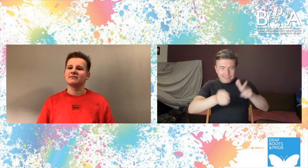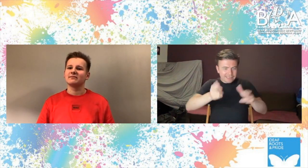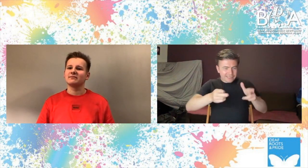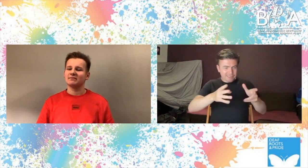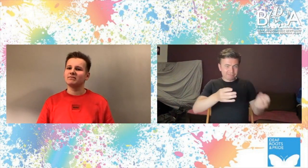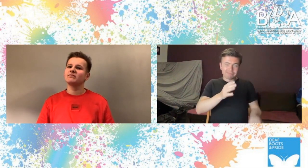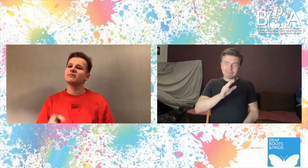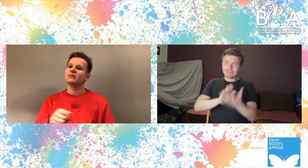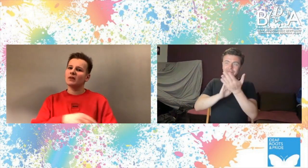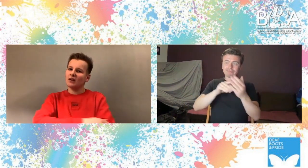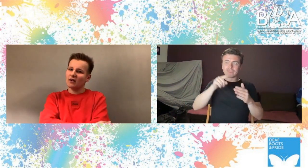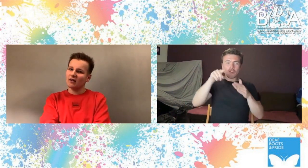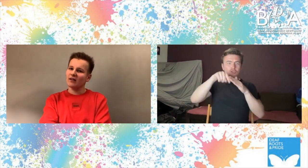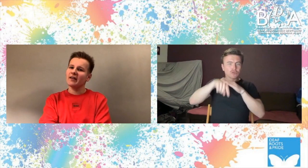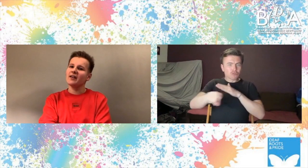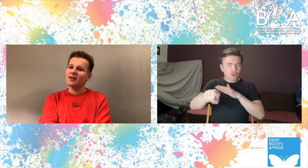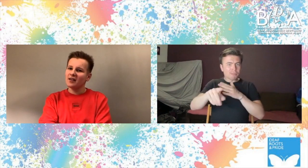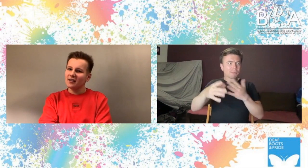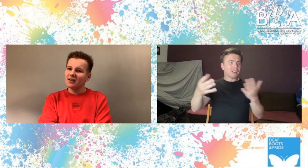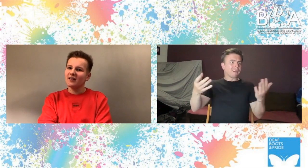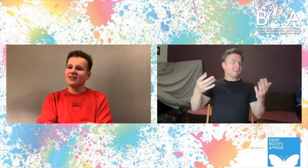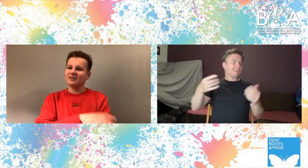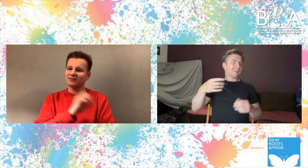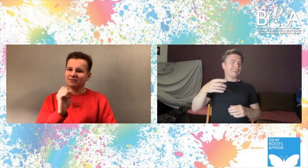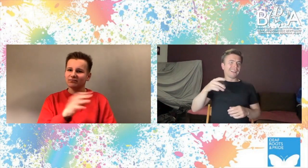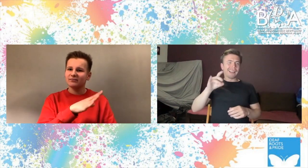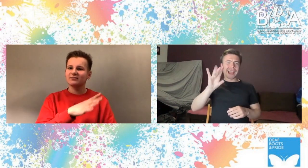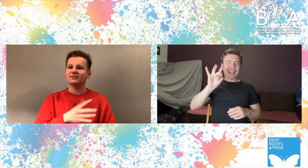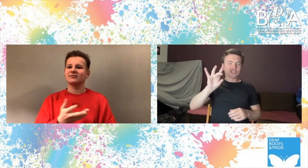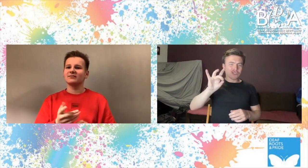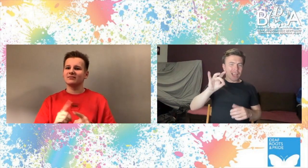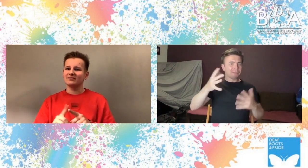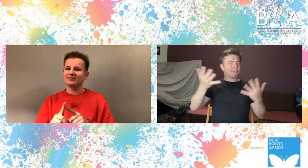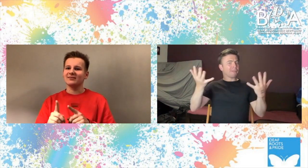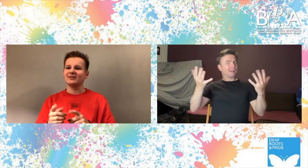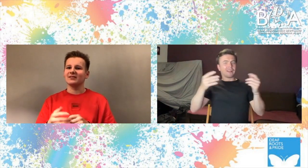for editing those kinds of films and then pop it on YouTube or Facebook